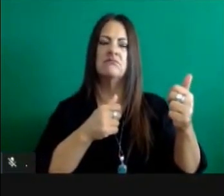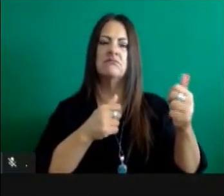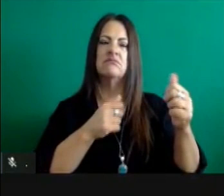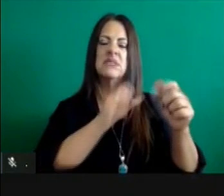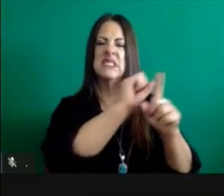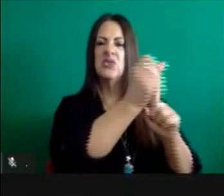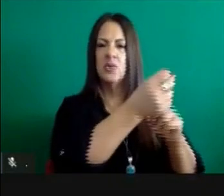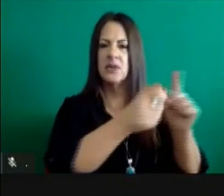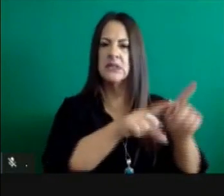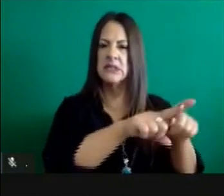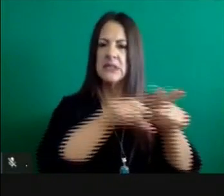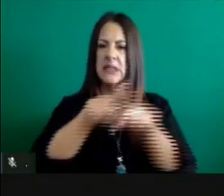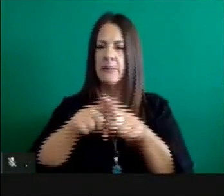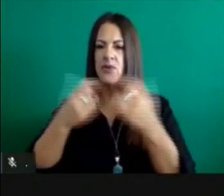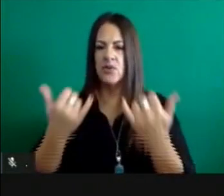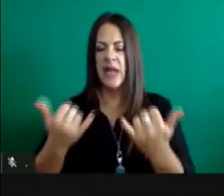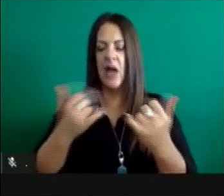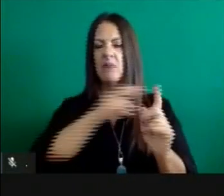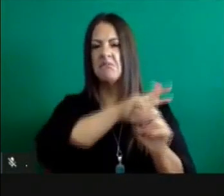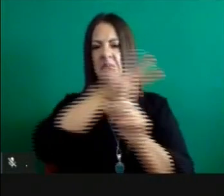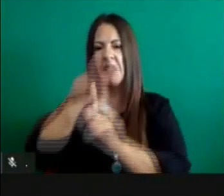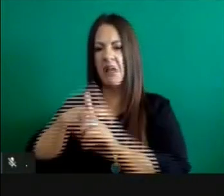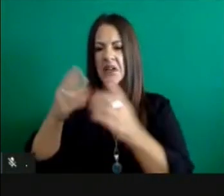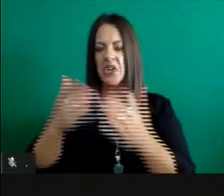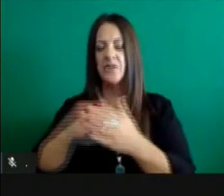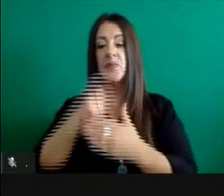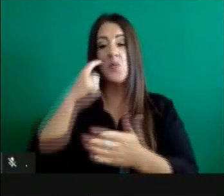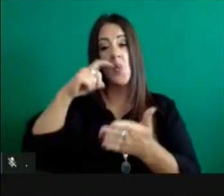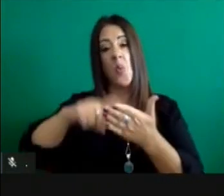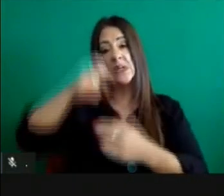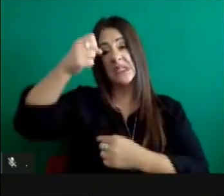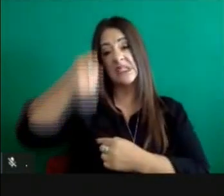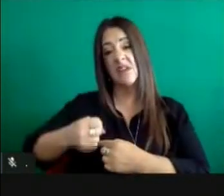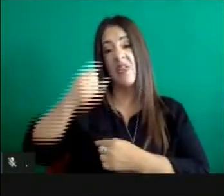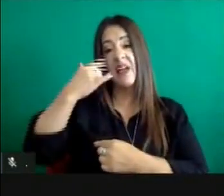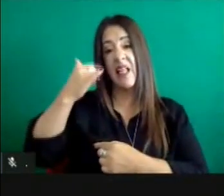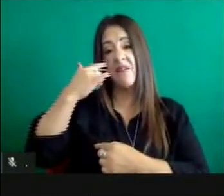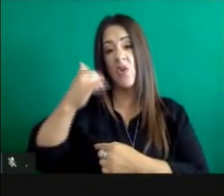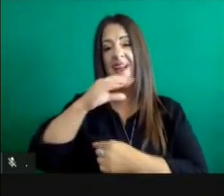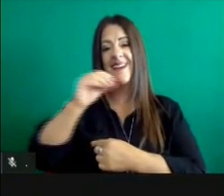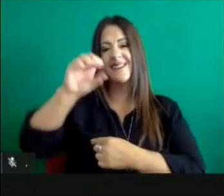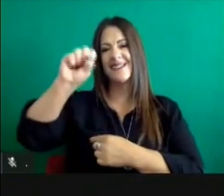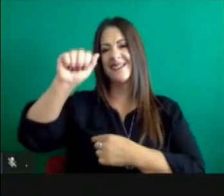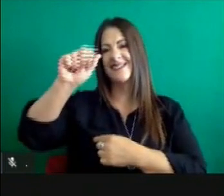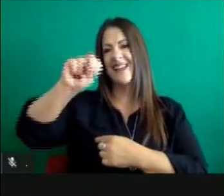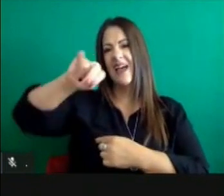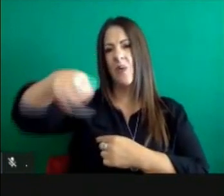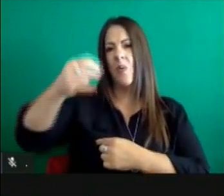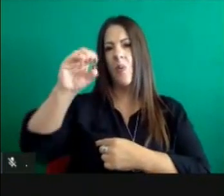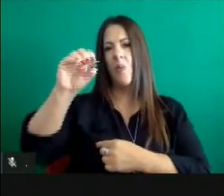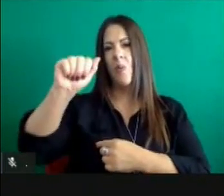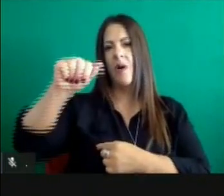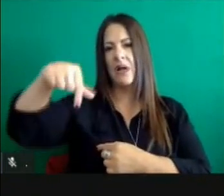SO, WE USE SOMETHING THAT HAS BEEN USED IN OTHER AREAS BEFORE. THAT, CERTAINLY, THE SOUTHERN